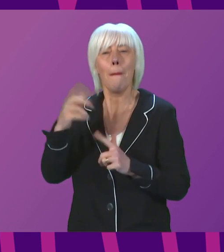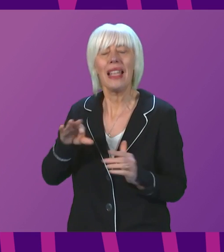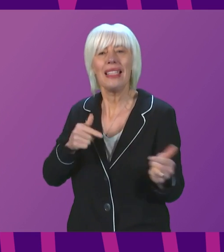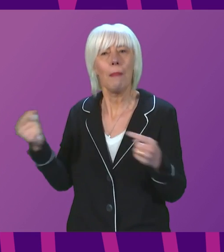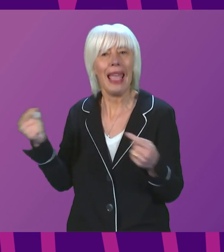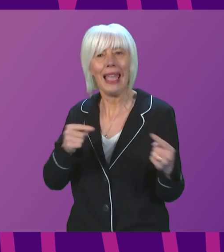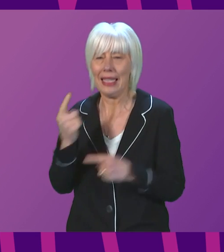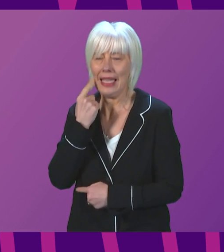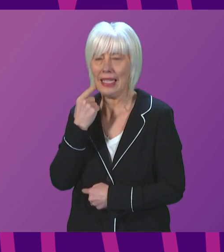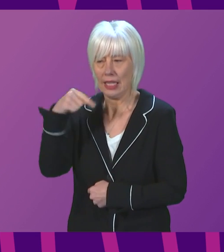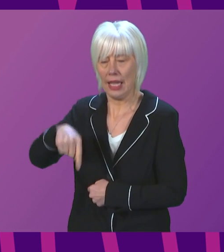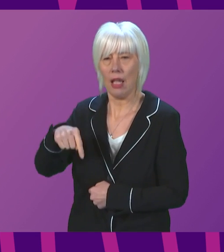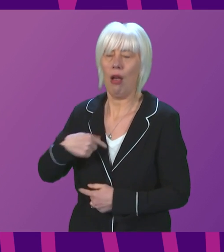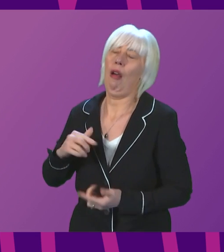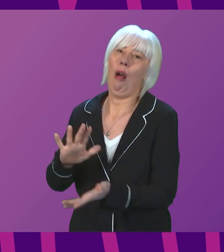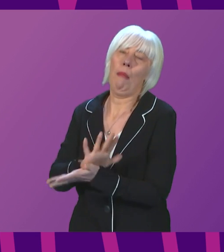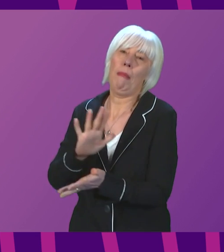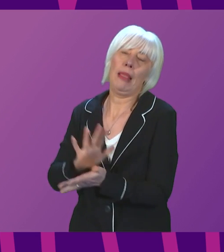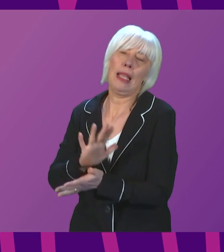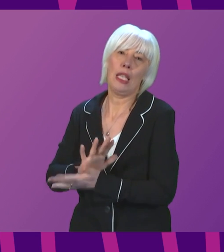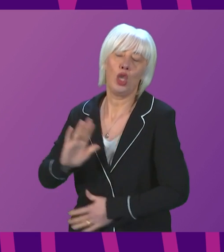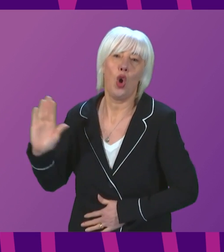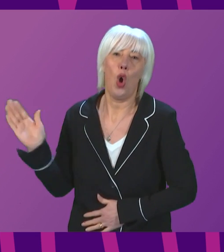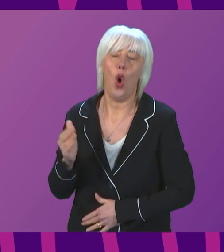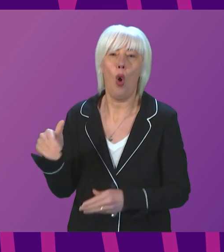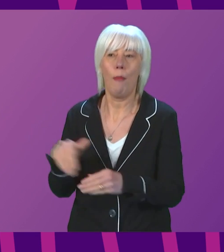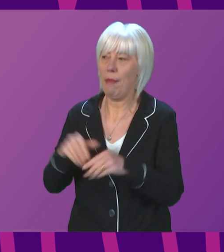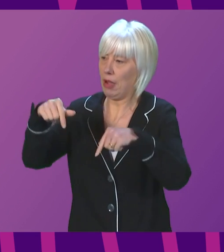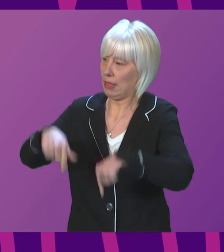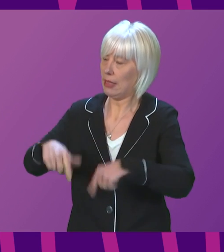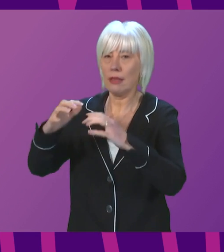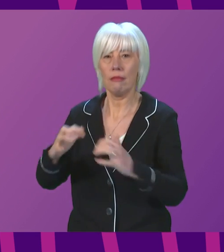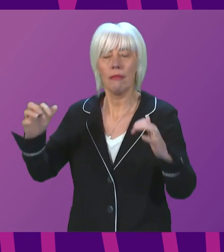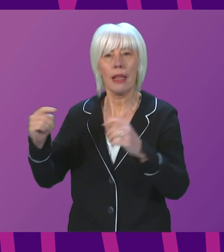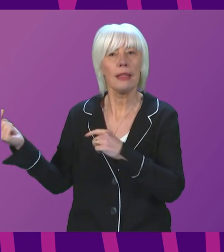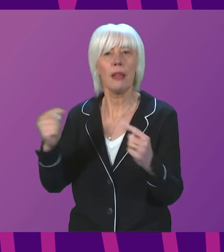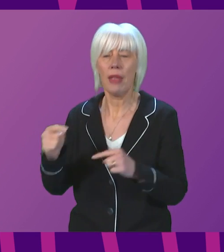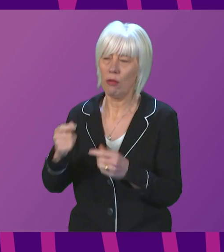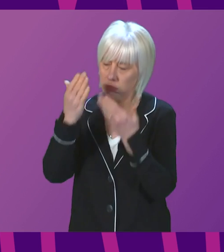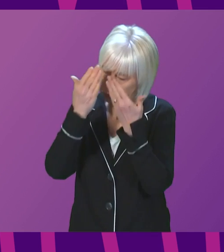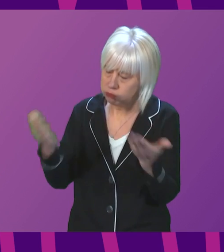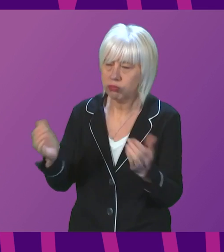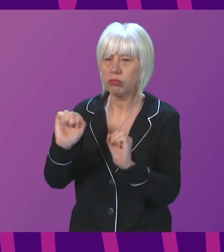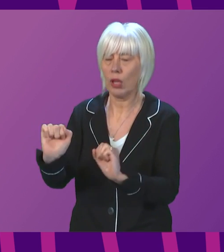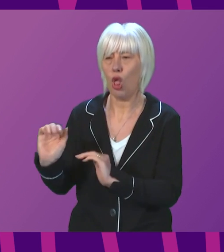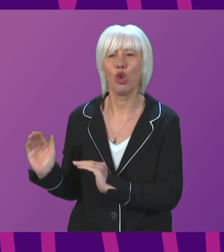and I was pleased that almost every member who participated in that debate was able to recognise the incredible service of Her Majesty the Queen.